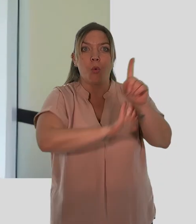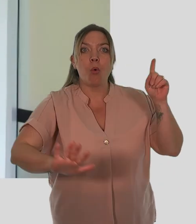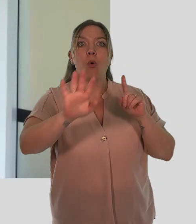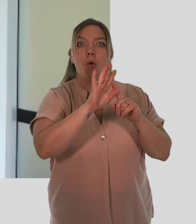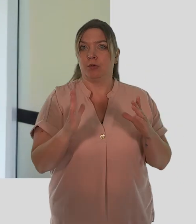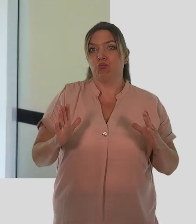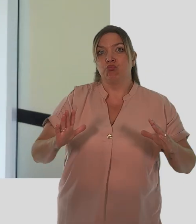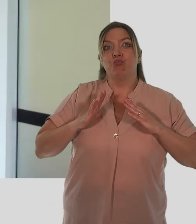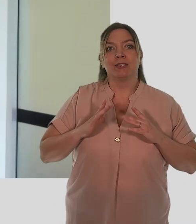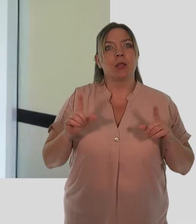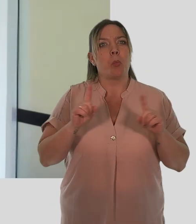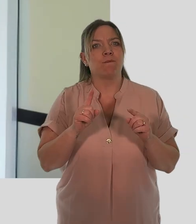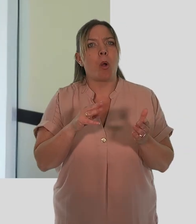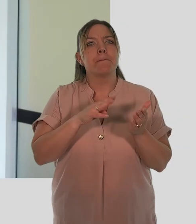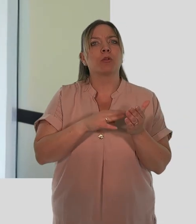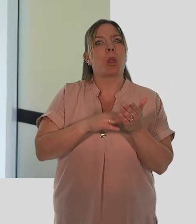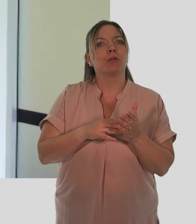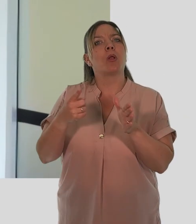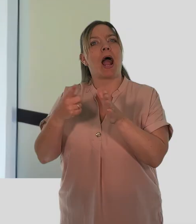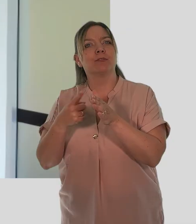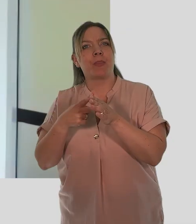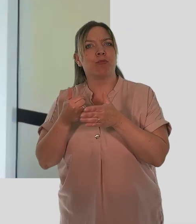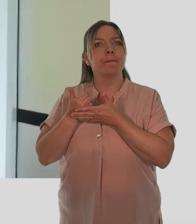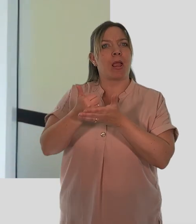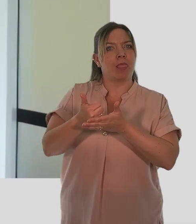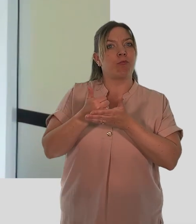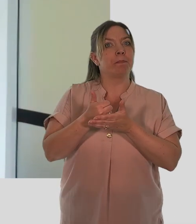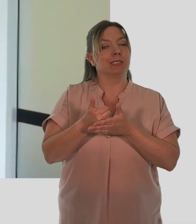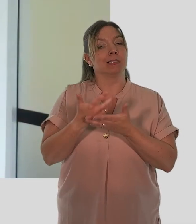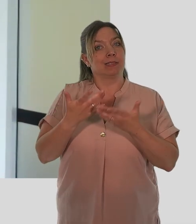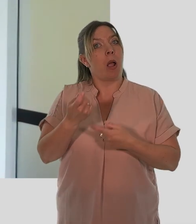We need to improve and extend our biomarker support.